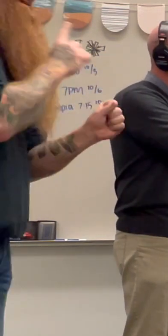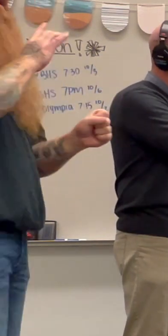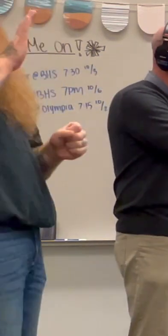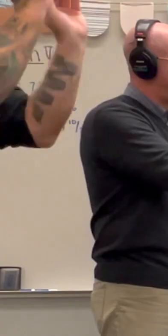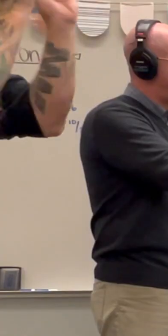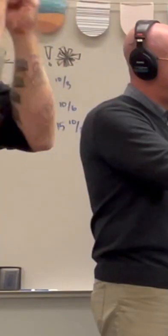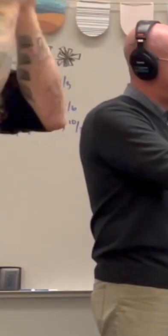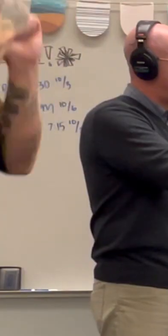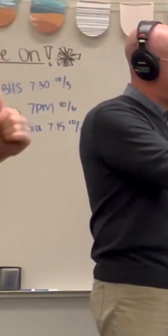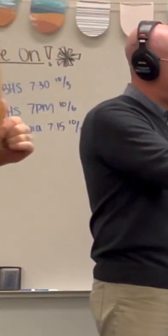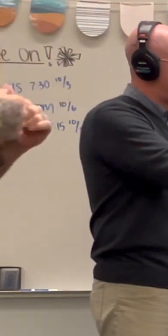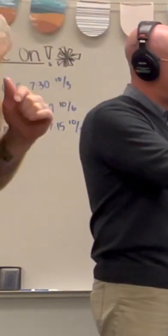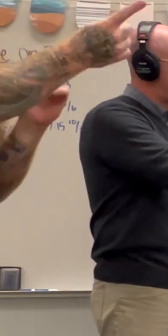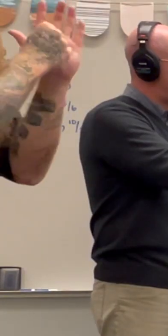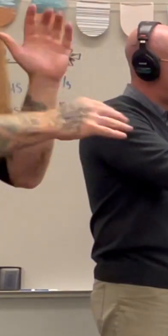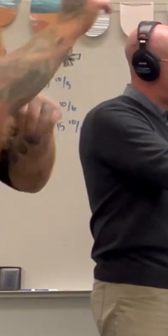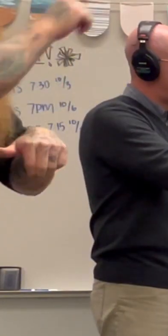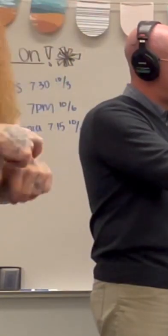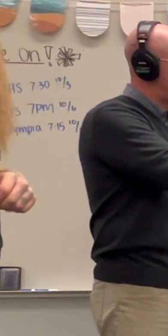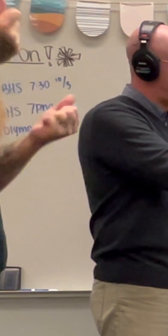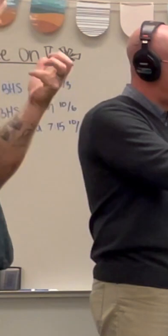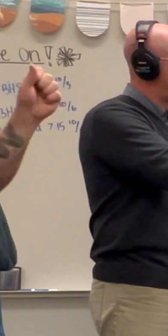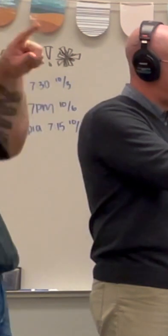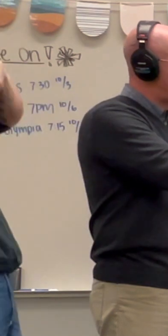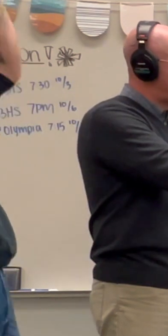will connect I tell my students all the time that I've been signing since I was young and I still